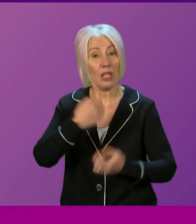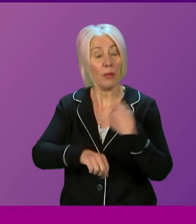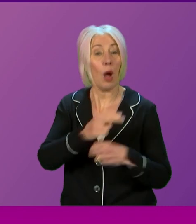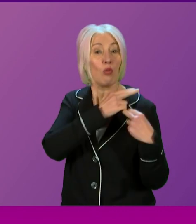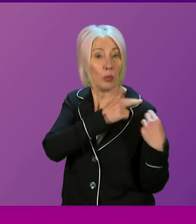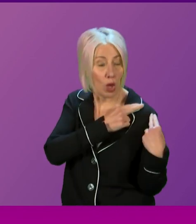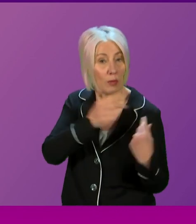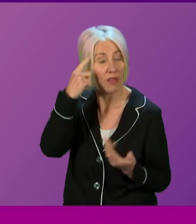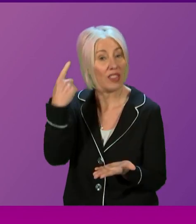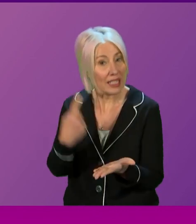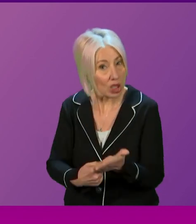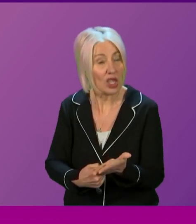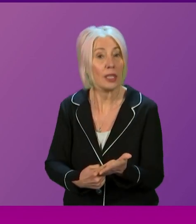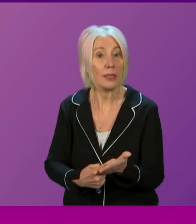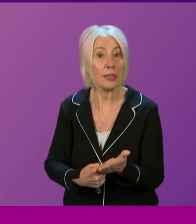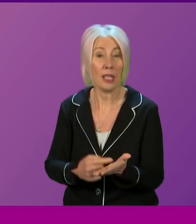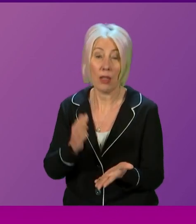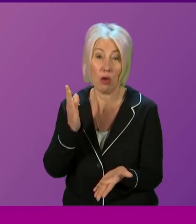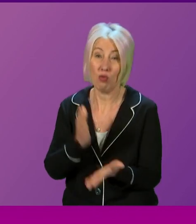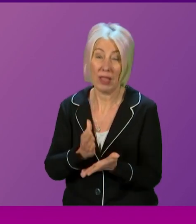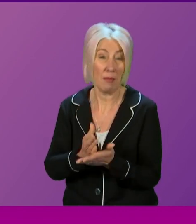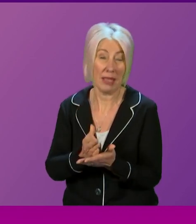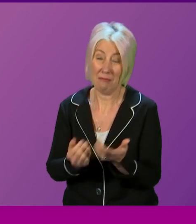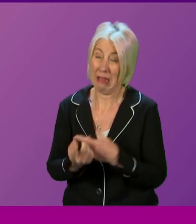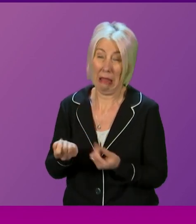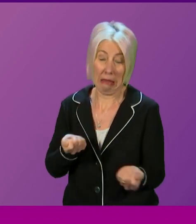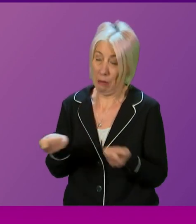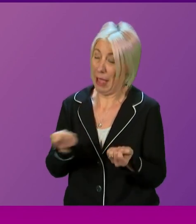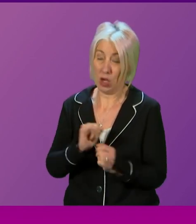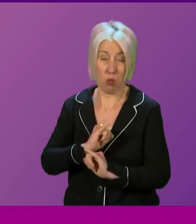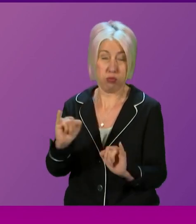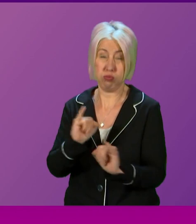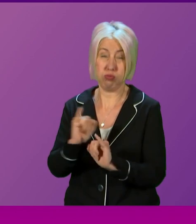decisions that are being so badly mishandled at Westminster.